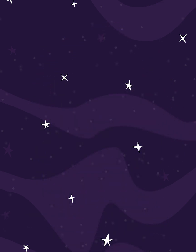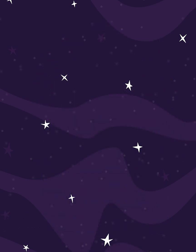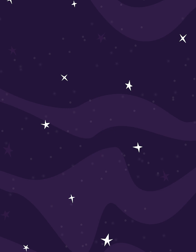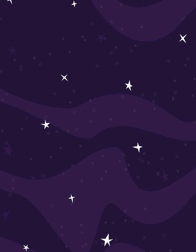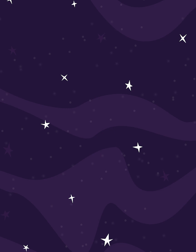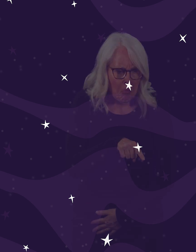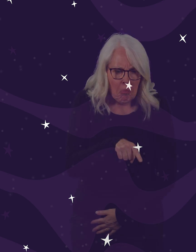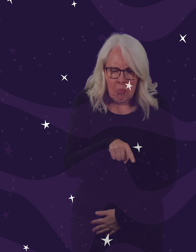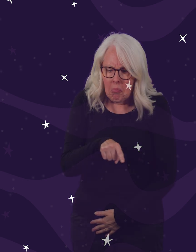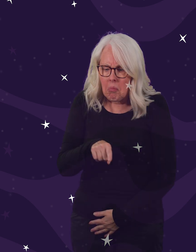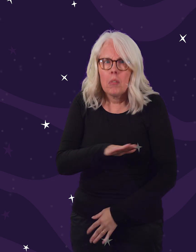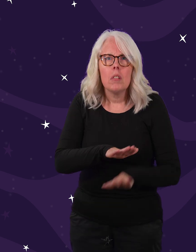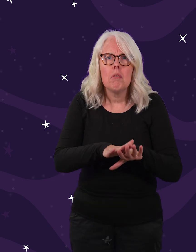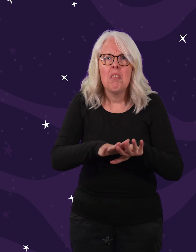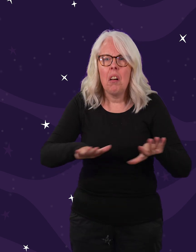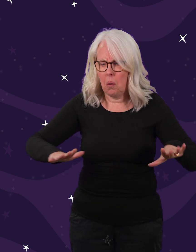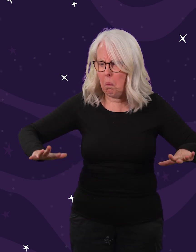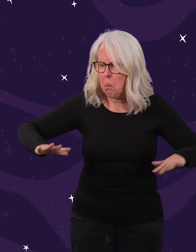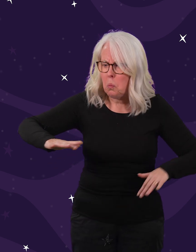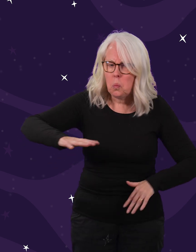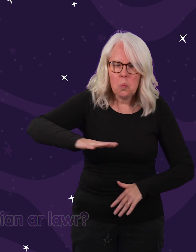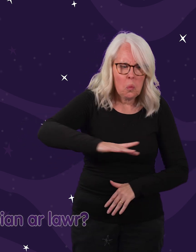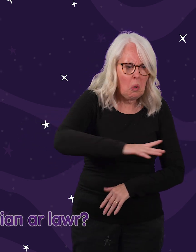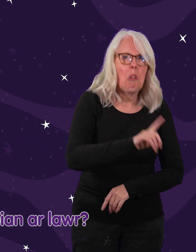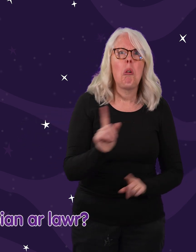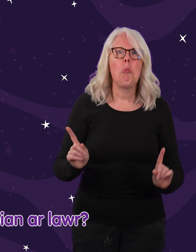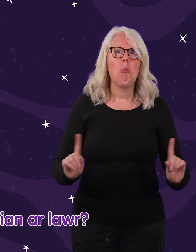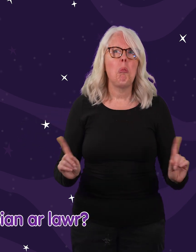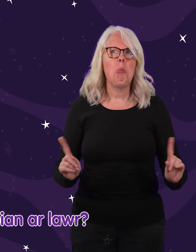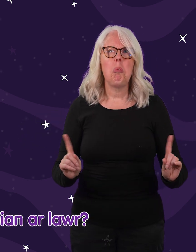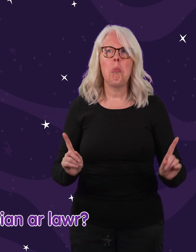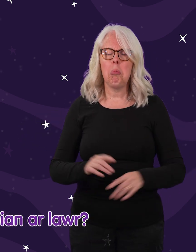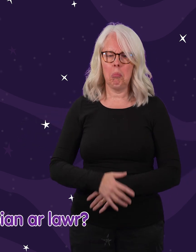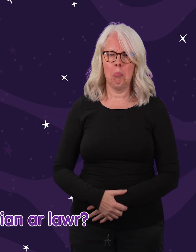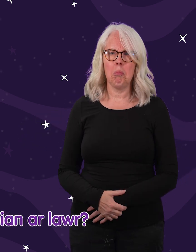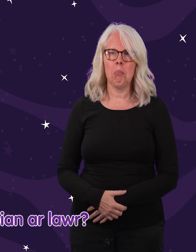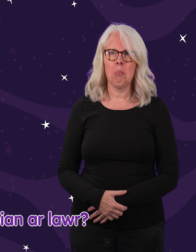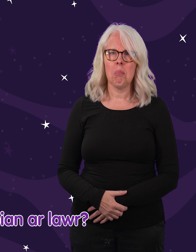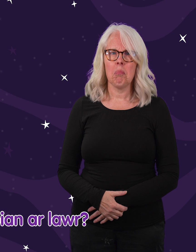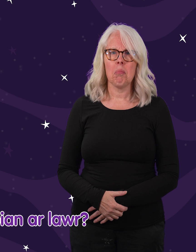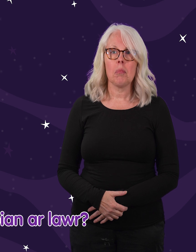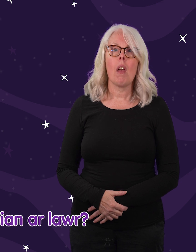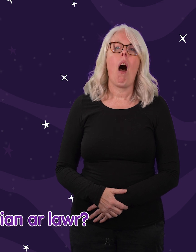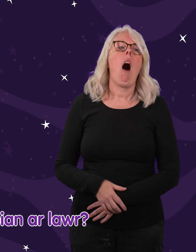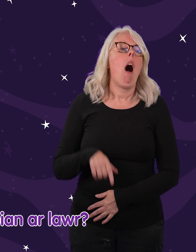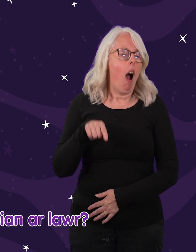And what's crawling on the floor?